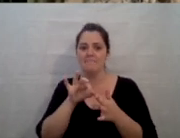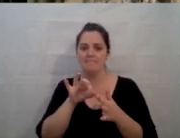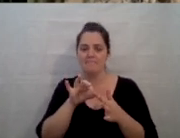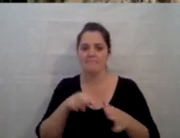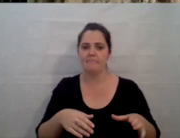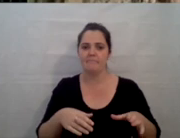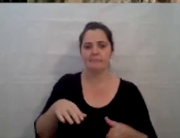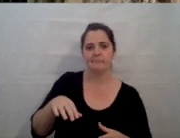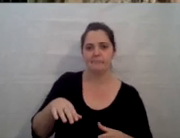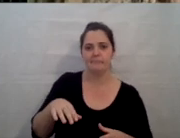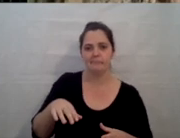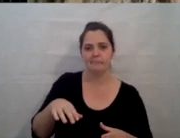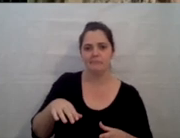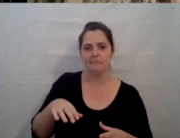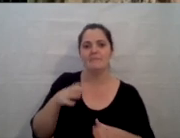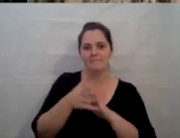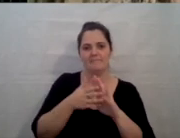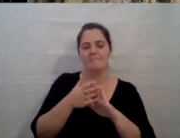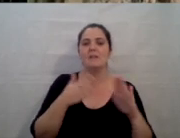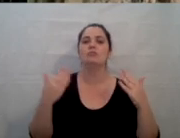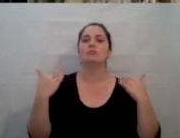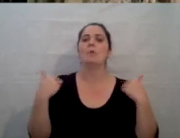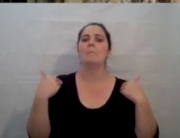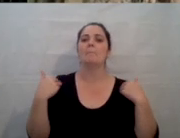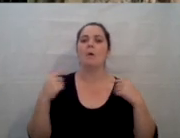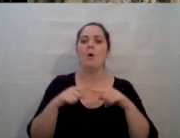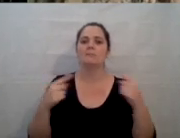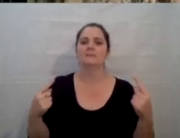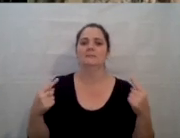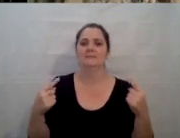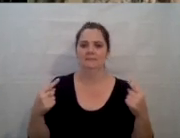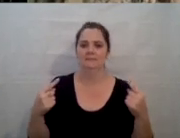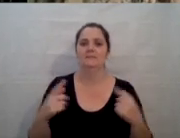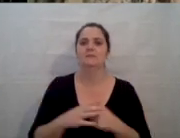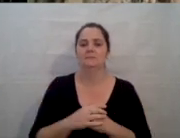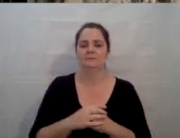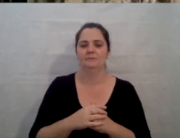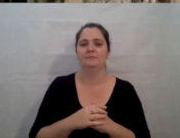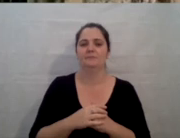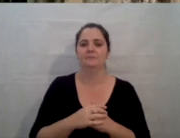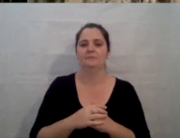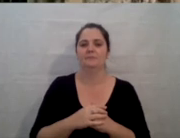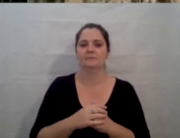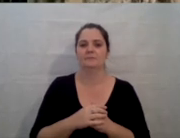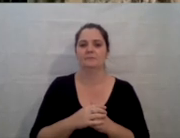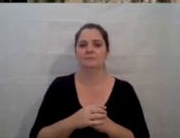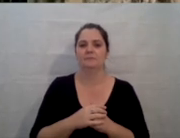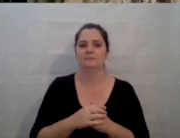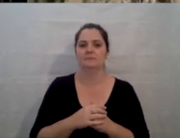Because his hips are tilting in that direction, he counter balances by tilting his shoulders down – opposite, counter pose. And because of that,